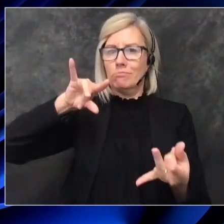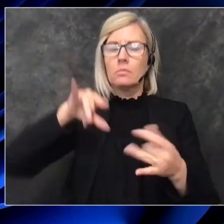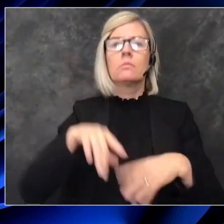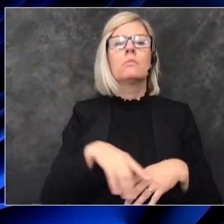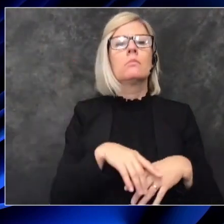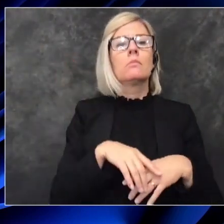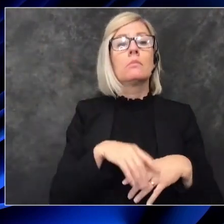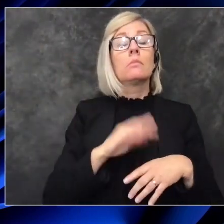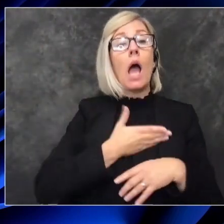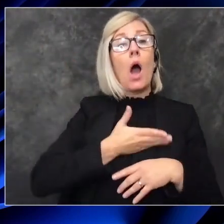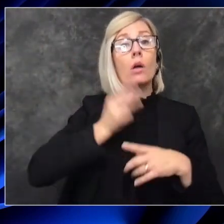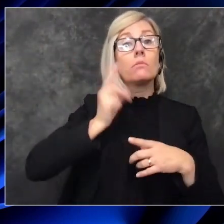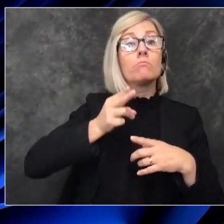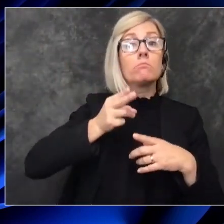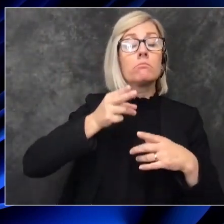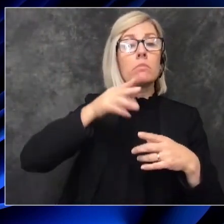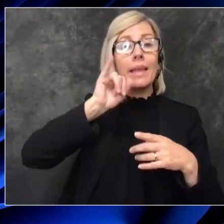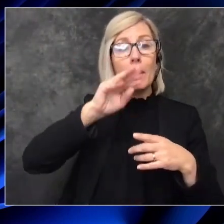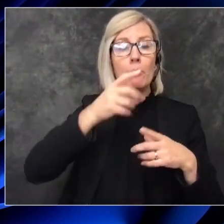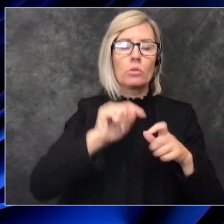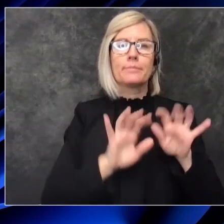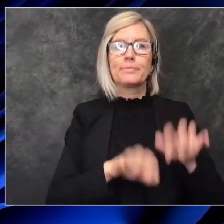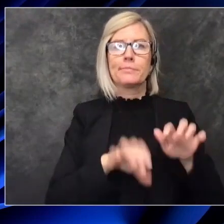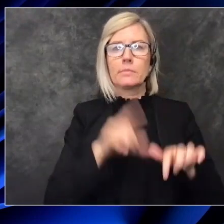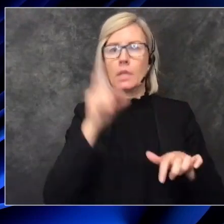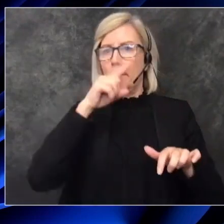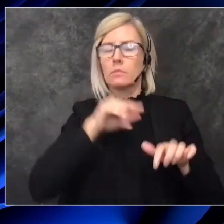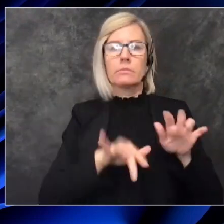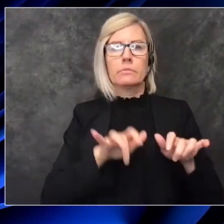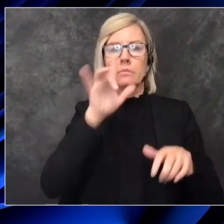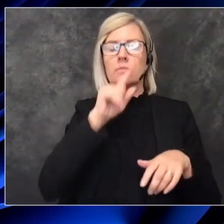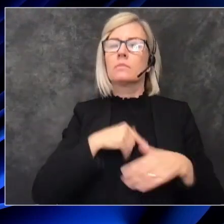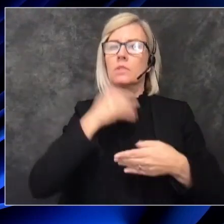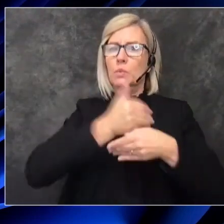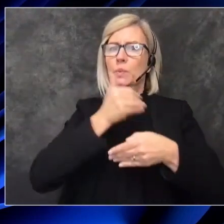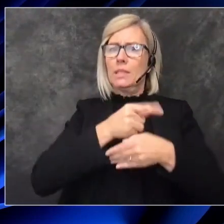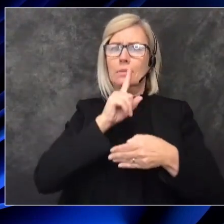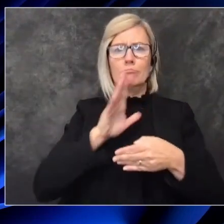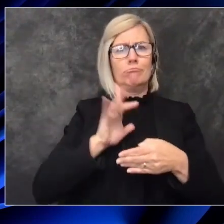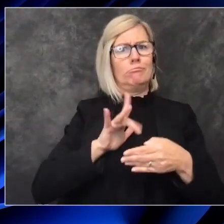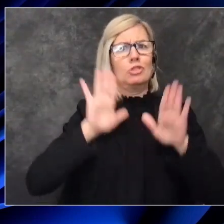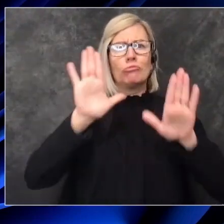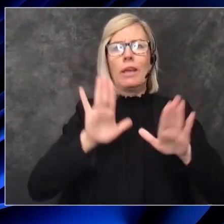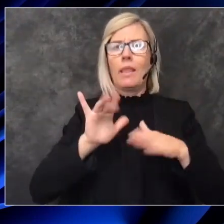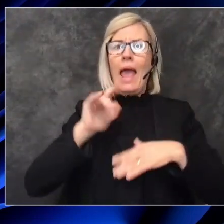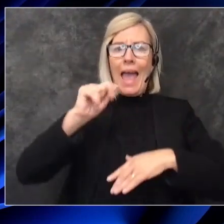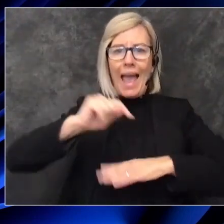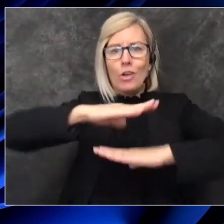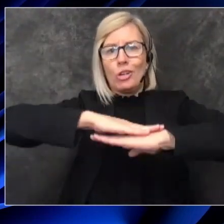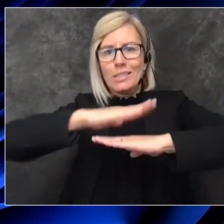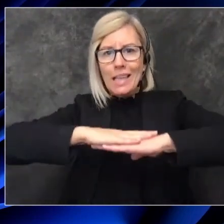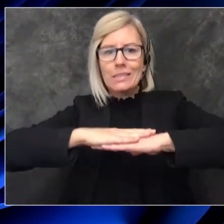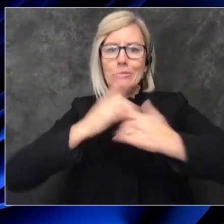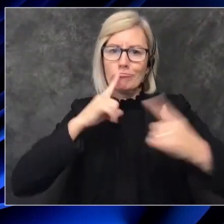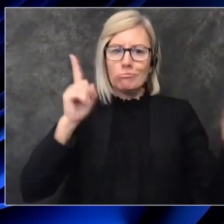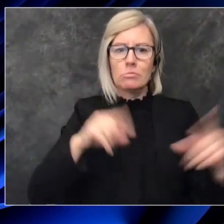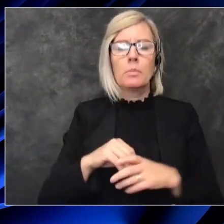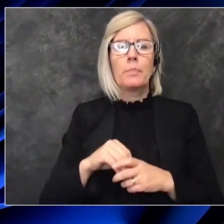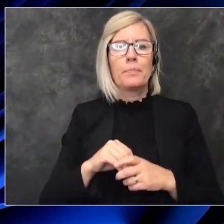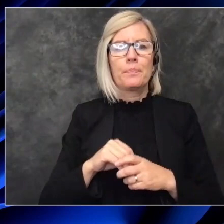and keyboard and windows is really great at thought. It's really great at at your desk productivity. Let's start inviting other